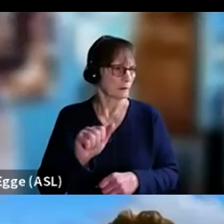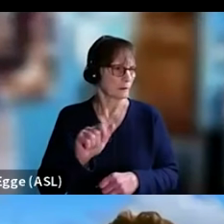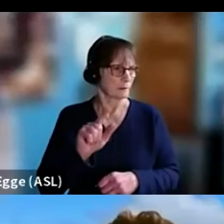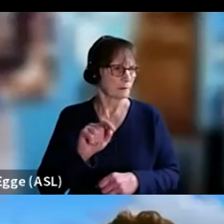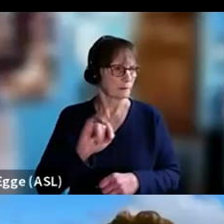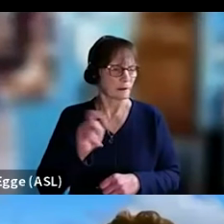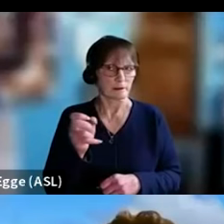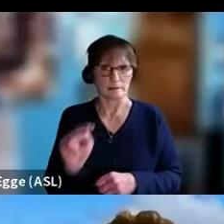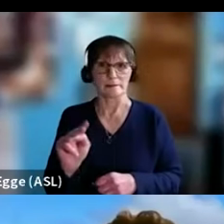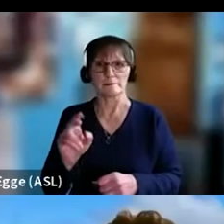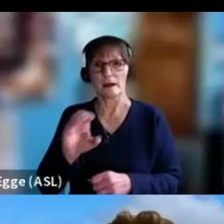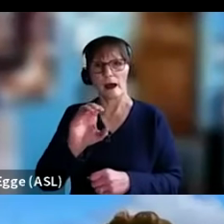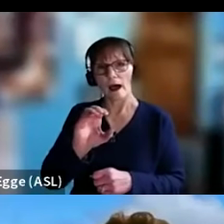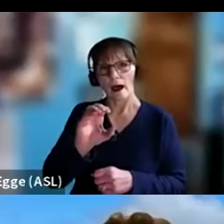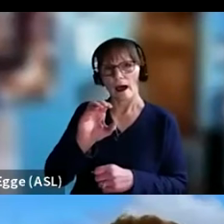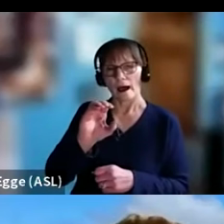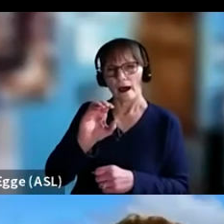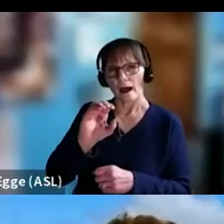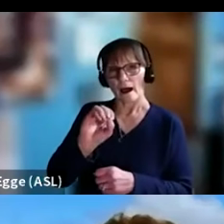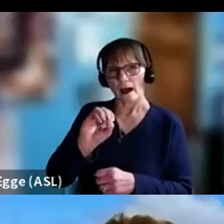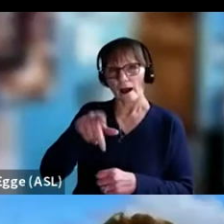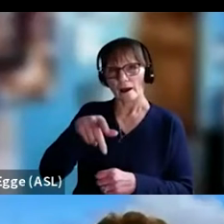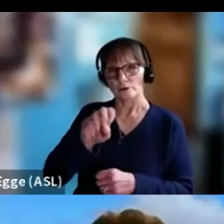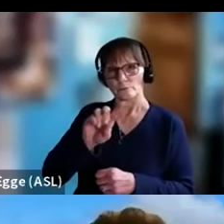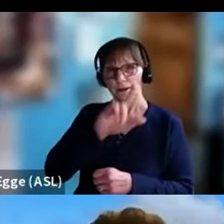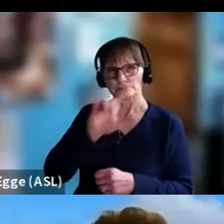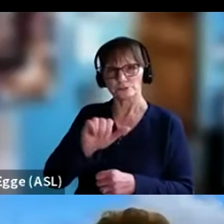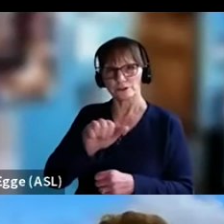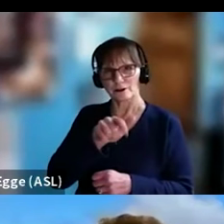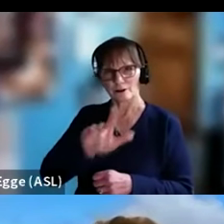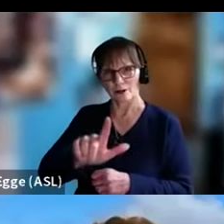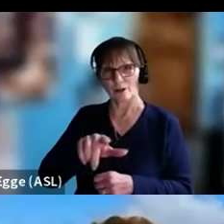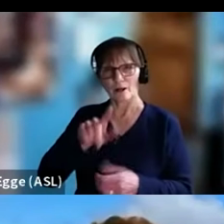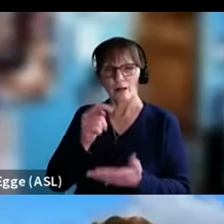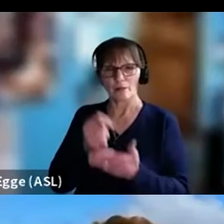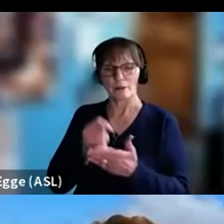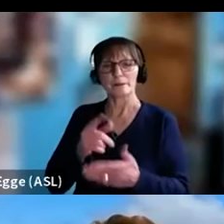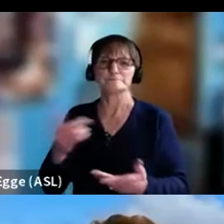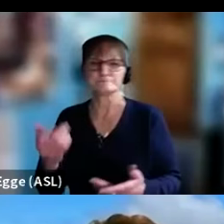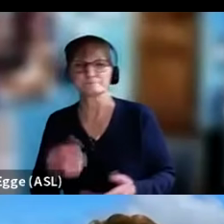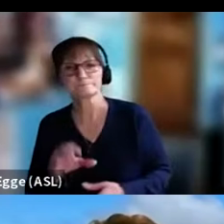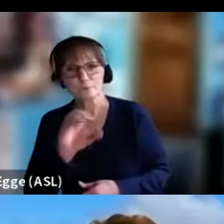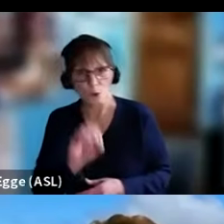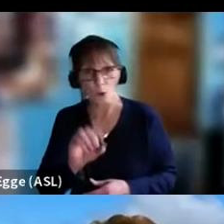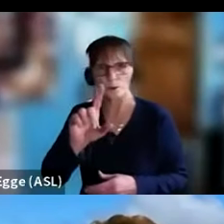Everyone might not know what that means. It's a great question. An opportunity for an elevator speech. So occupational therapy really focuses